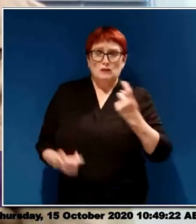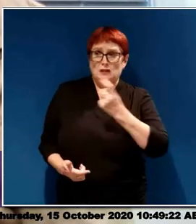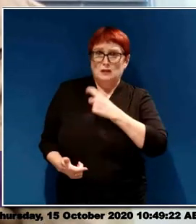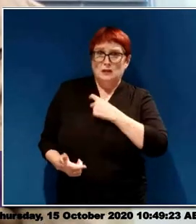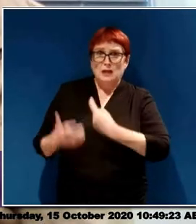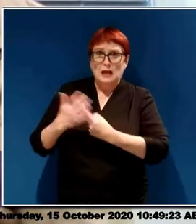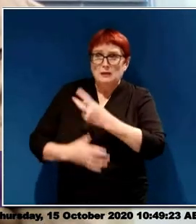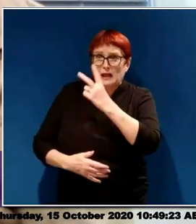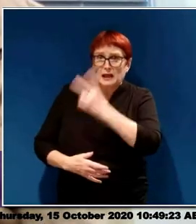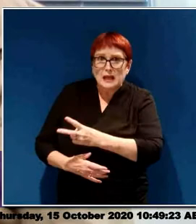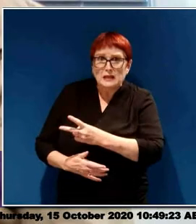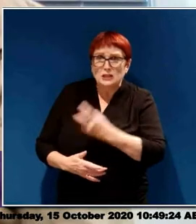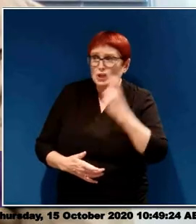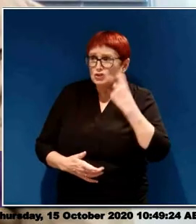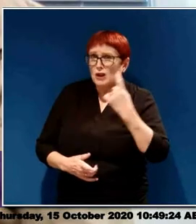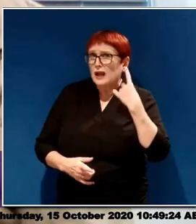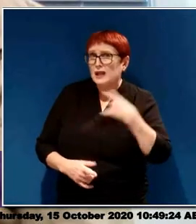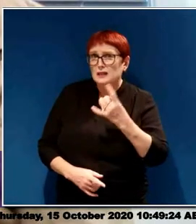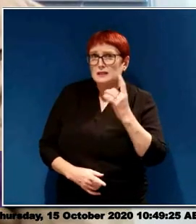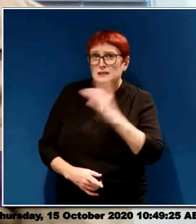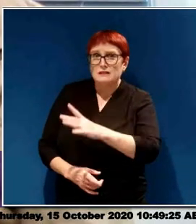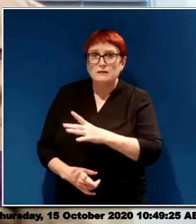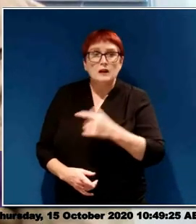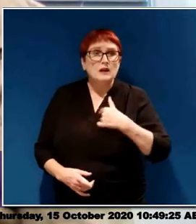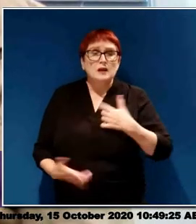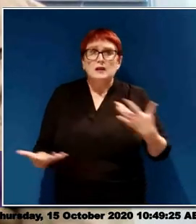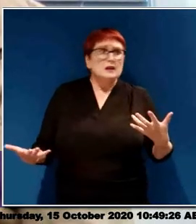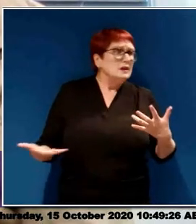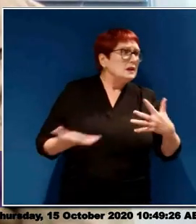And by then I was that desperate, and didn't know where to go or what to do,